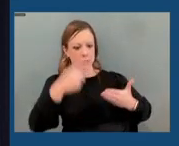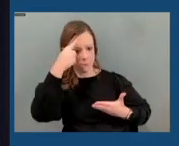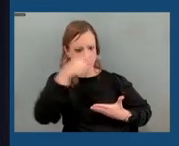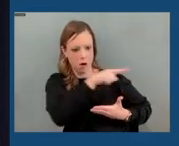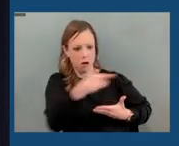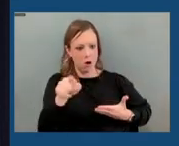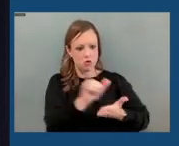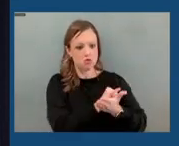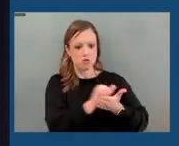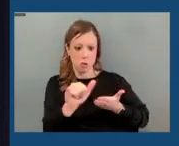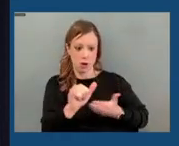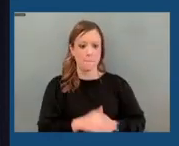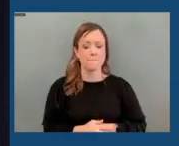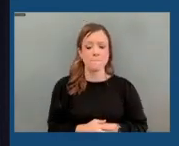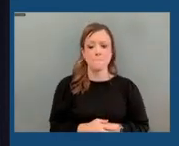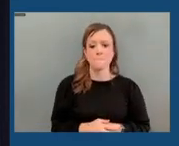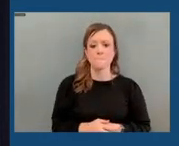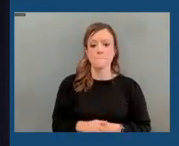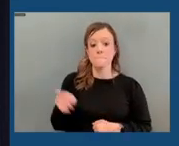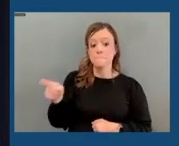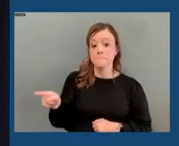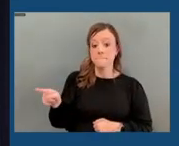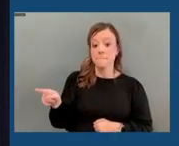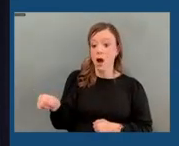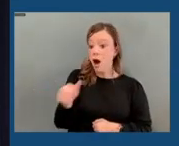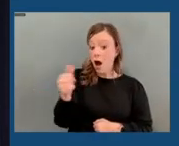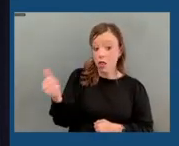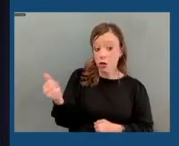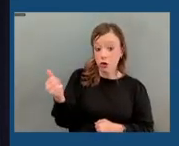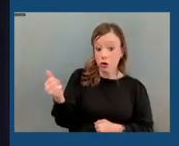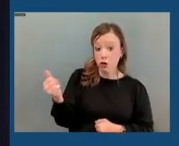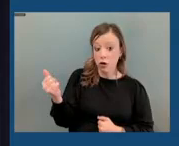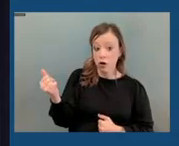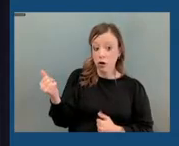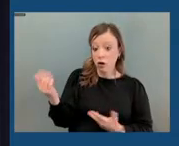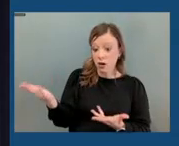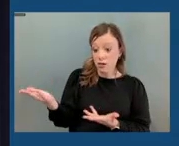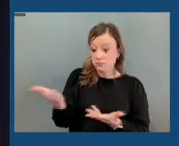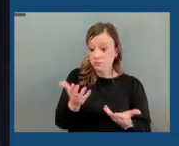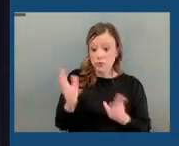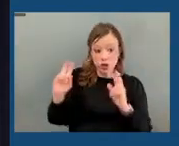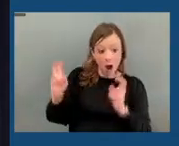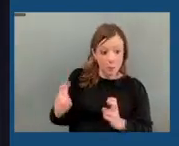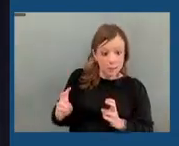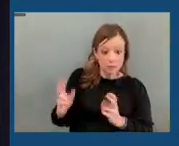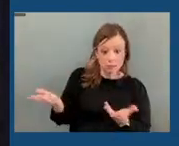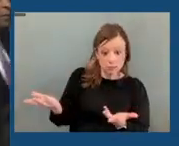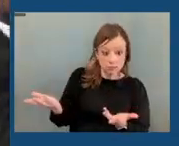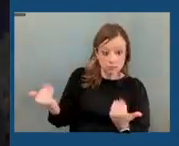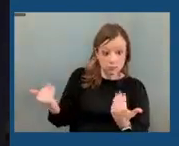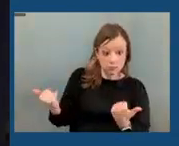Any other on topics while we have the actual soup here. Congratulations. Thank you. So, thank you. All right.